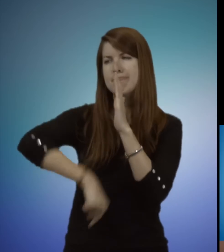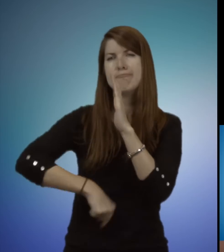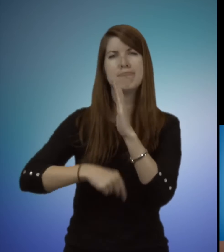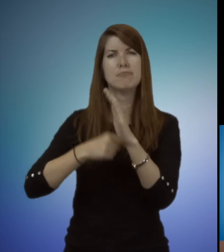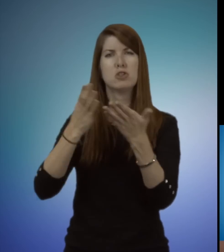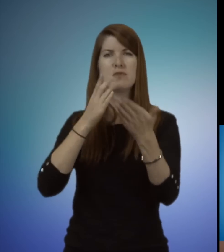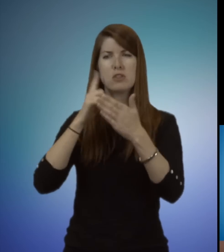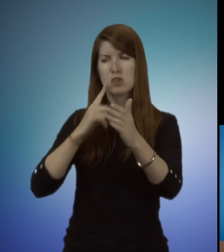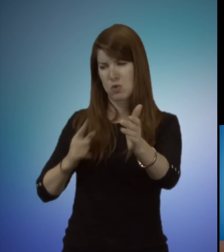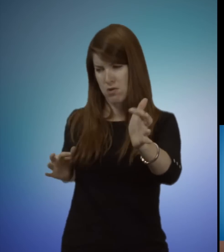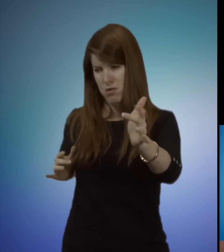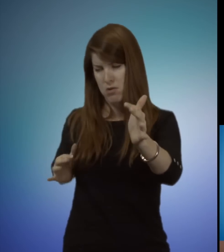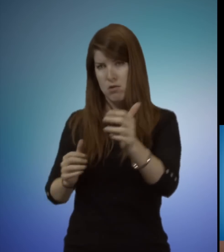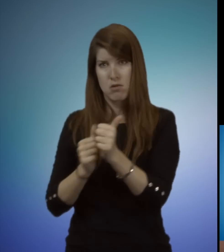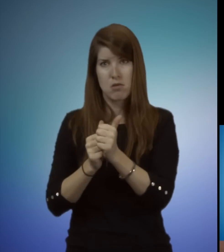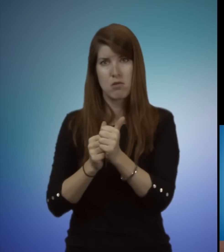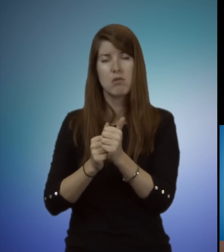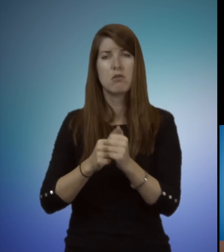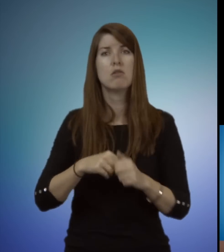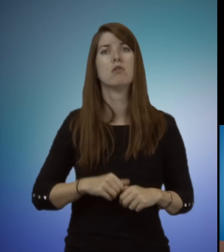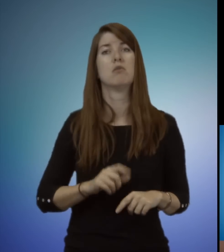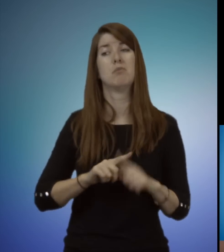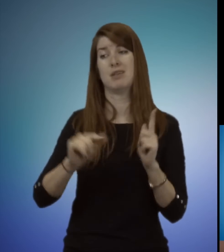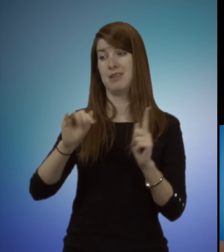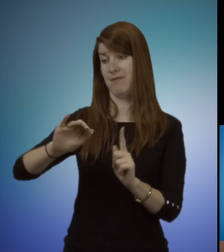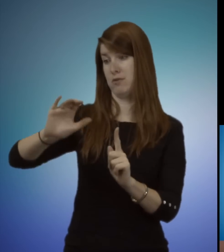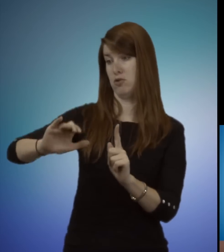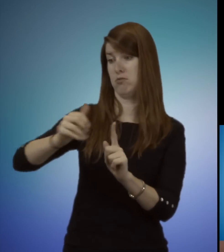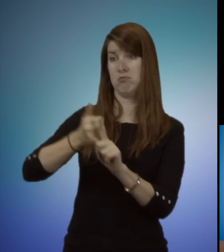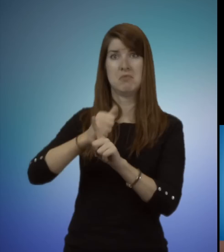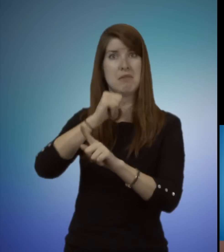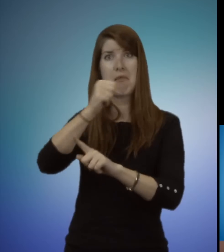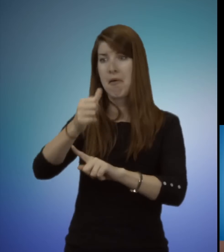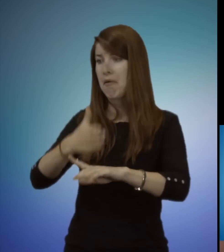and close that gap, but if the child's not making that kind of progress,